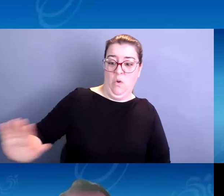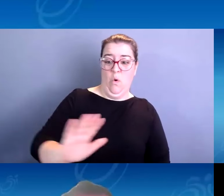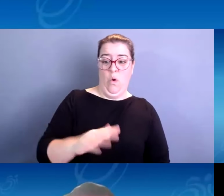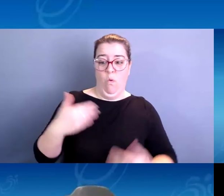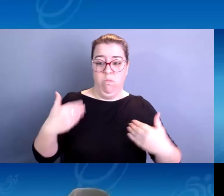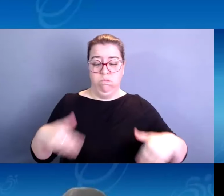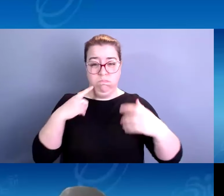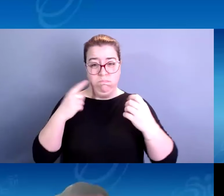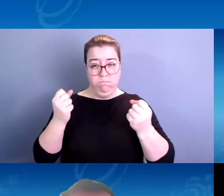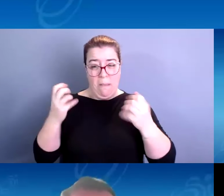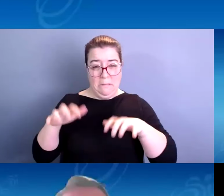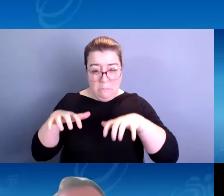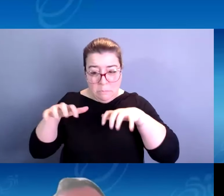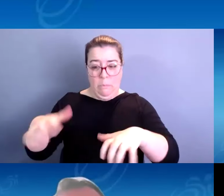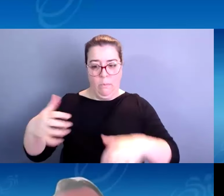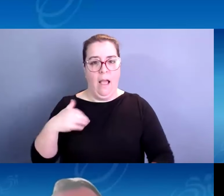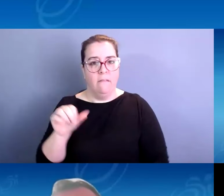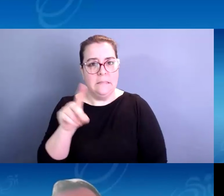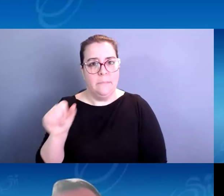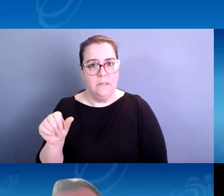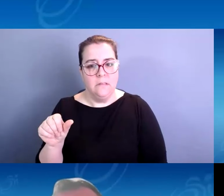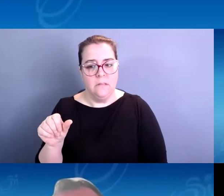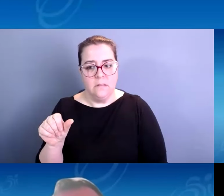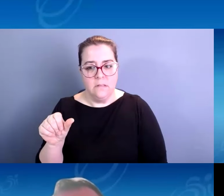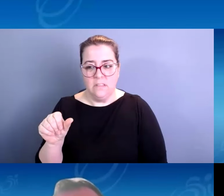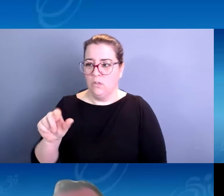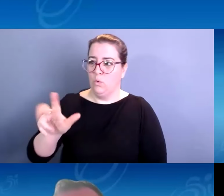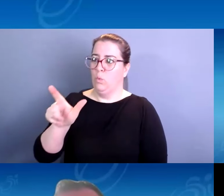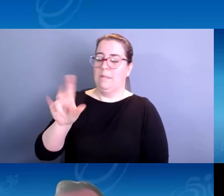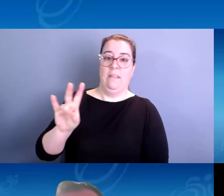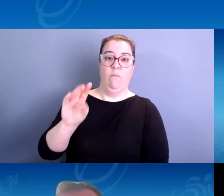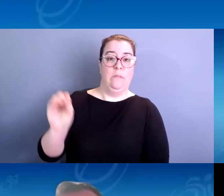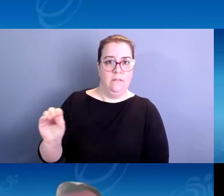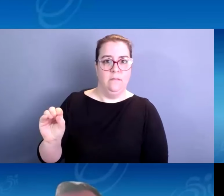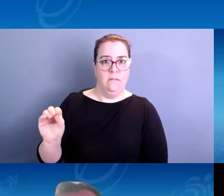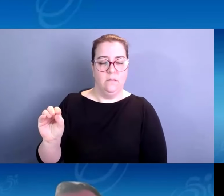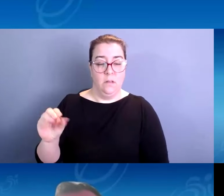In theory, that's a hefty fraction of our workforces. And so.